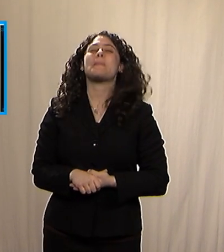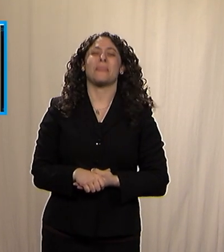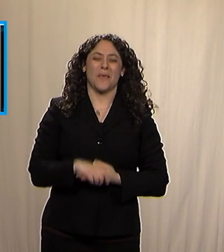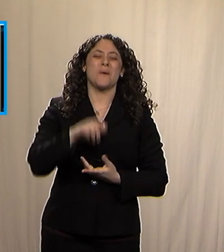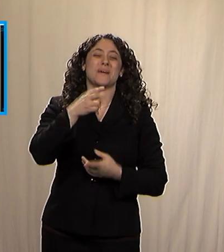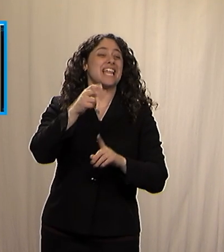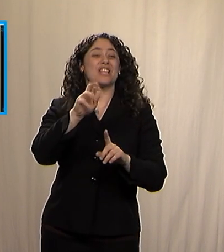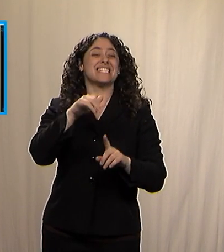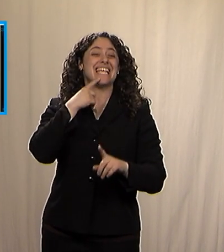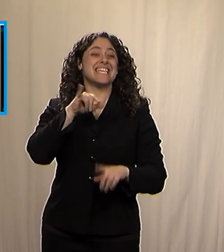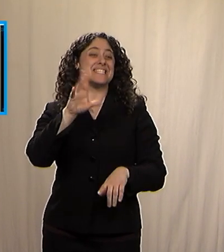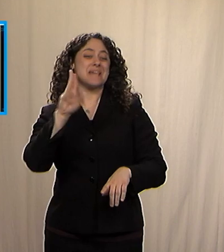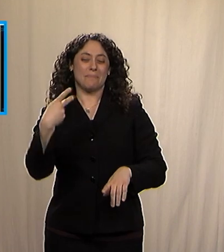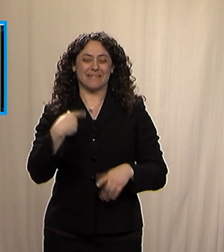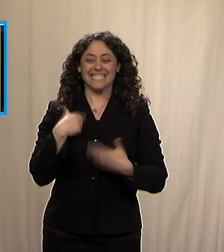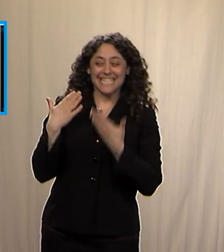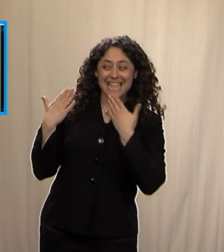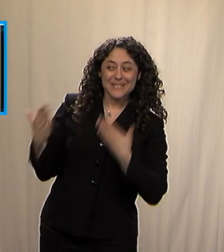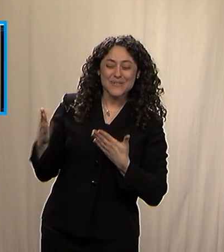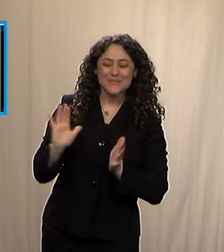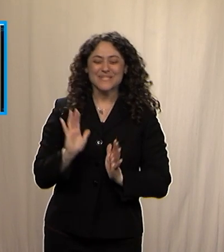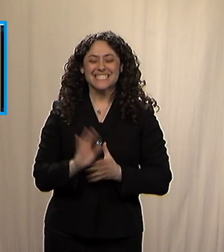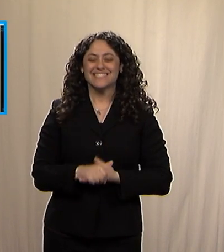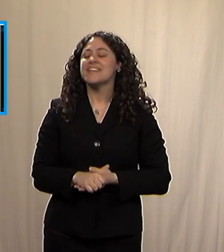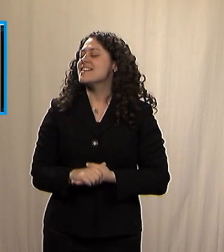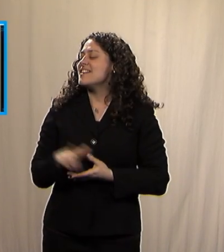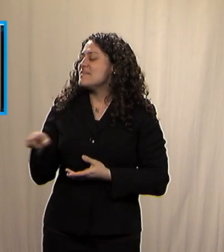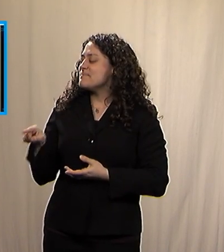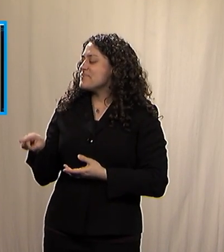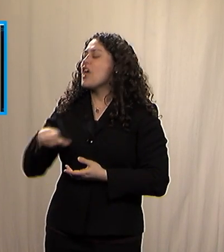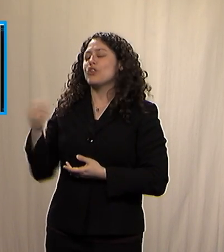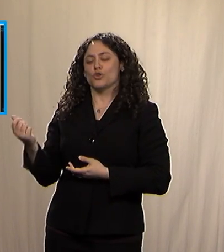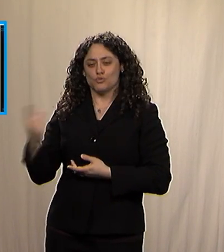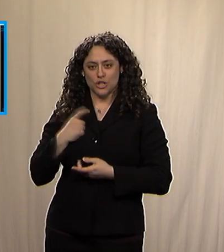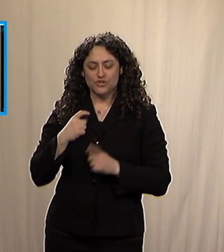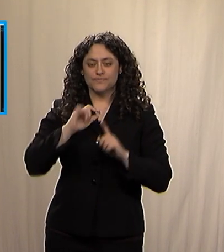She says, "Yep, thank you." Another question. Interesting information.